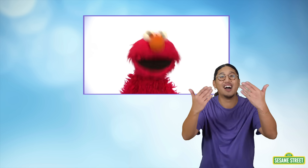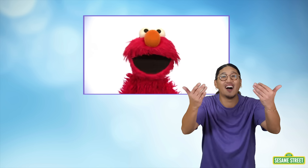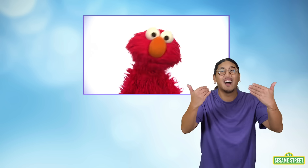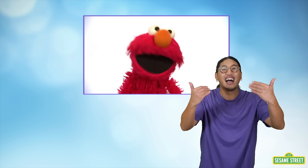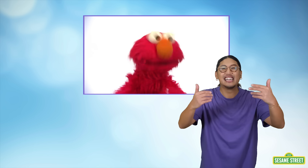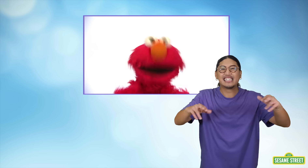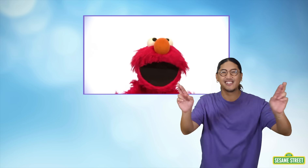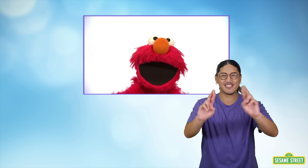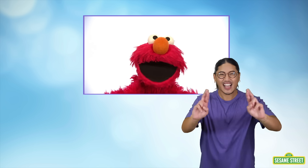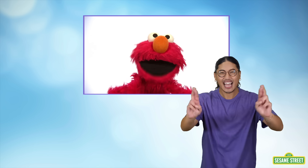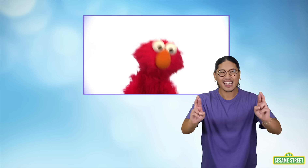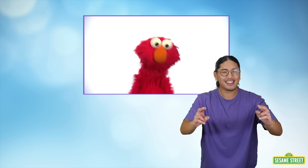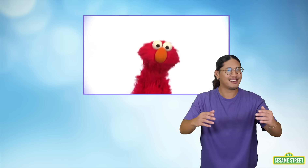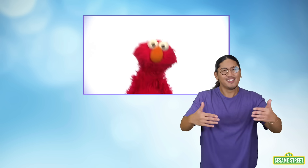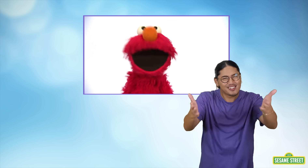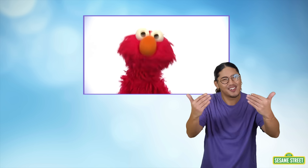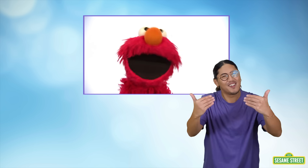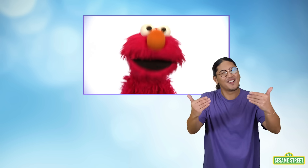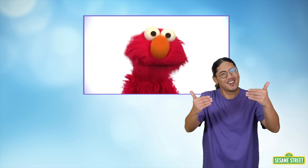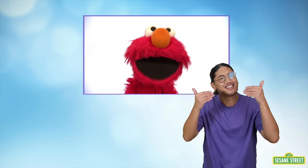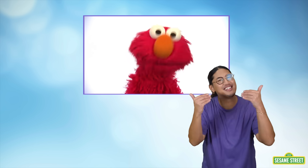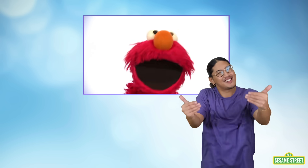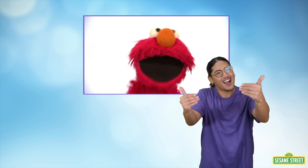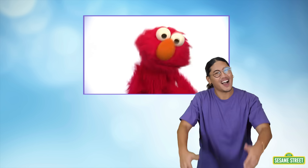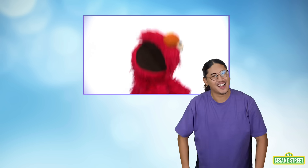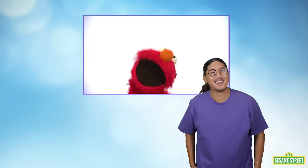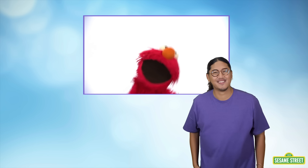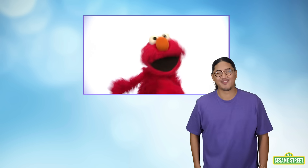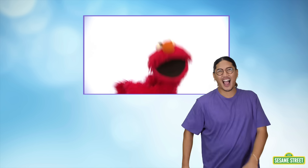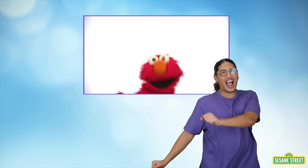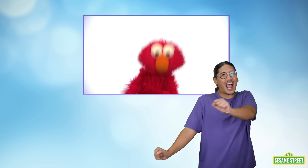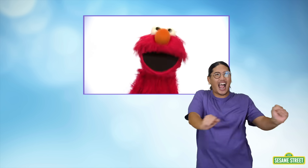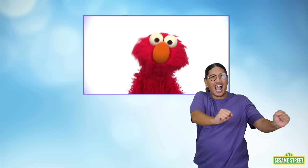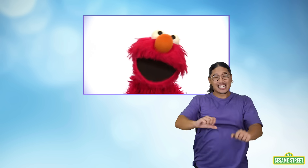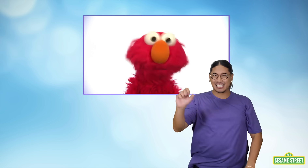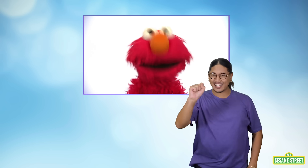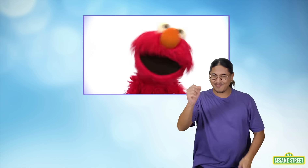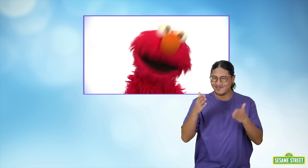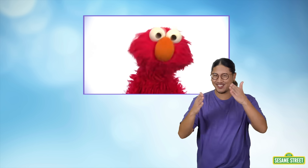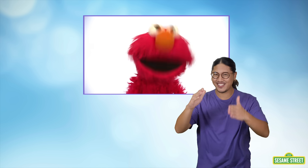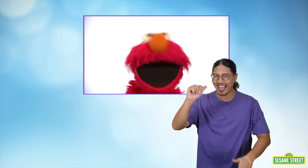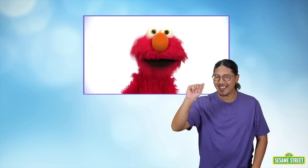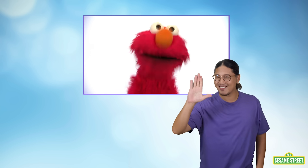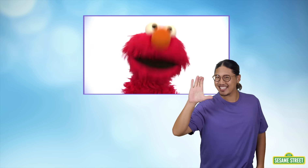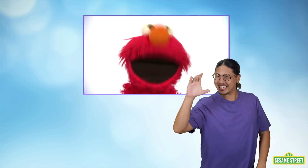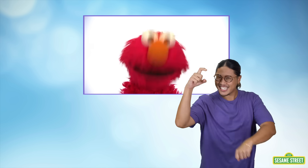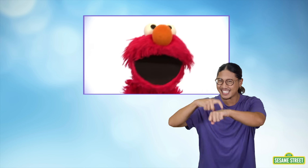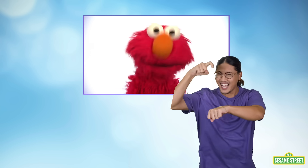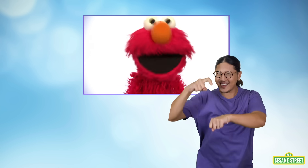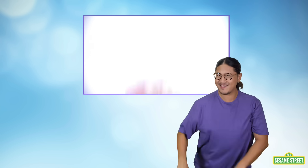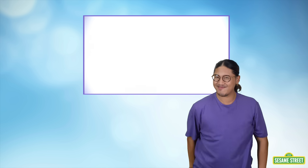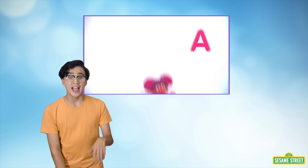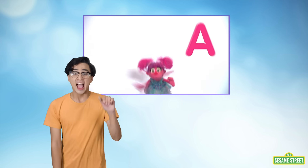Come on, get ready! Come on, get set! It's time for the Sesame Street alphabet!